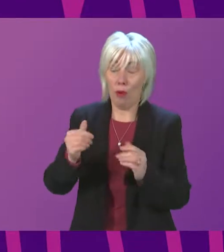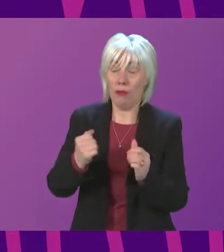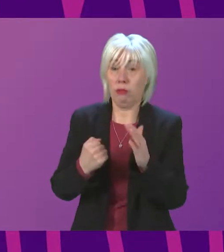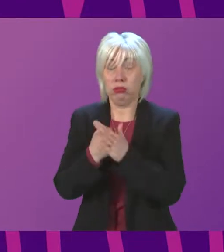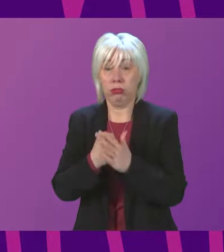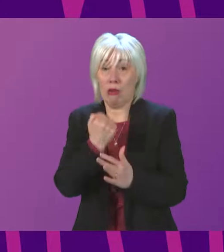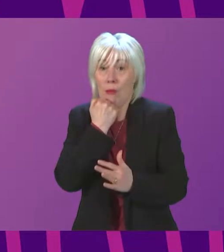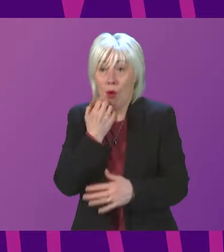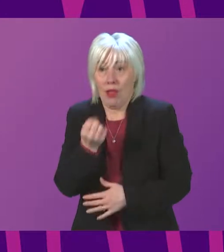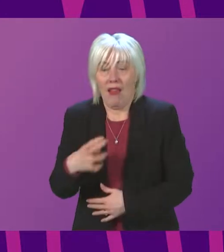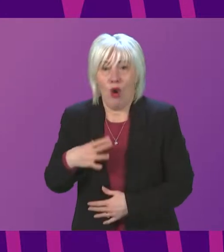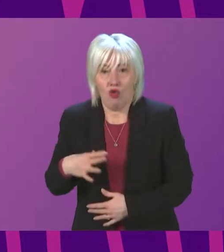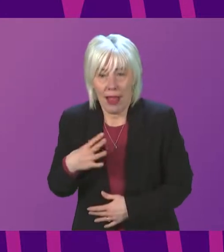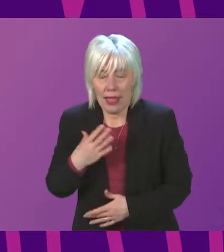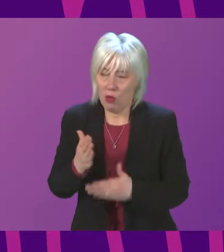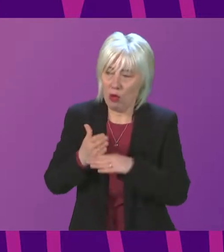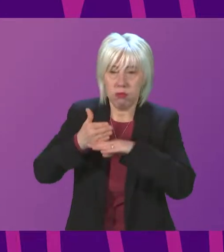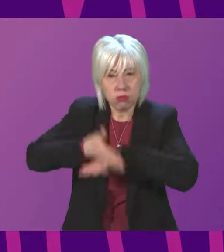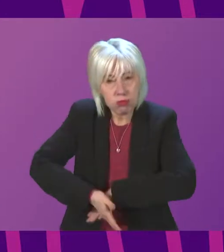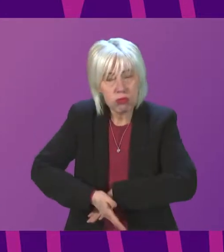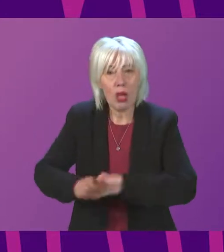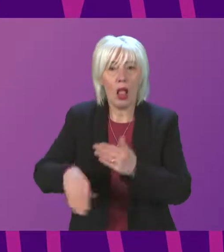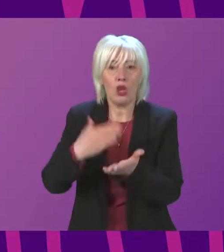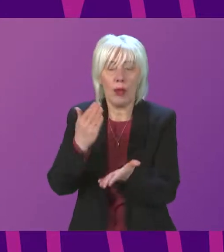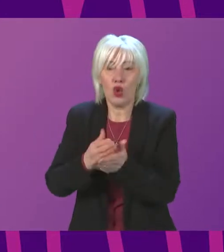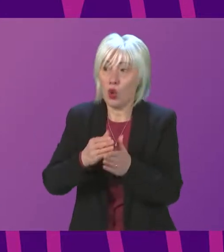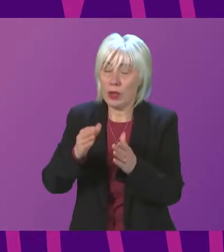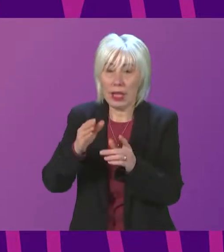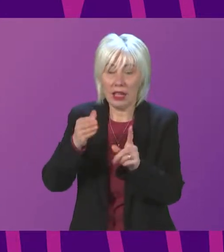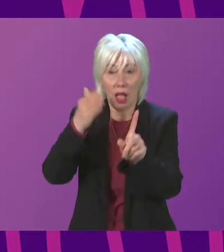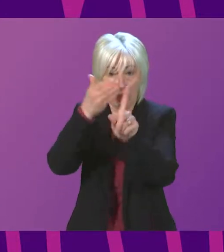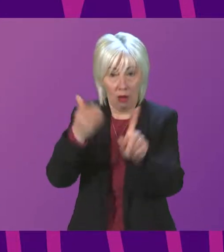We are working hard to meet those recruitment targets.